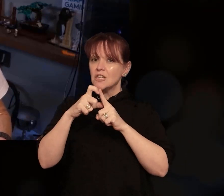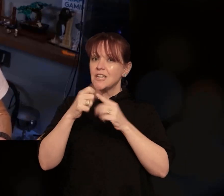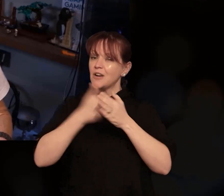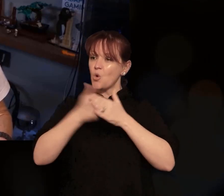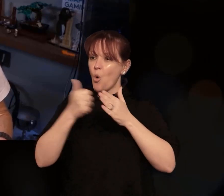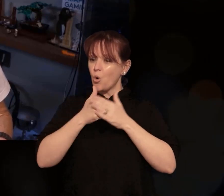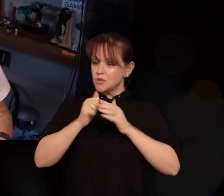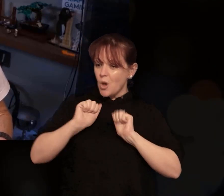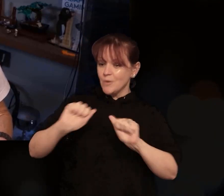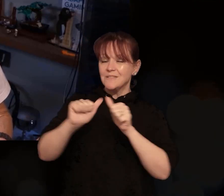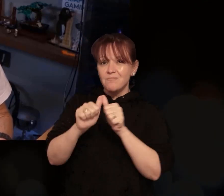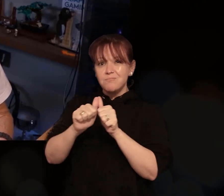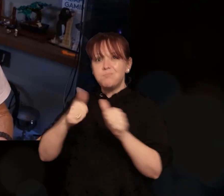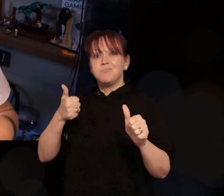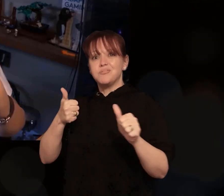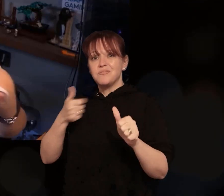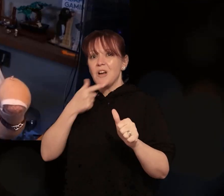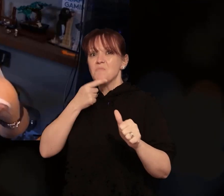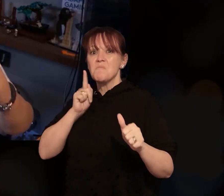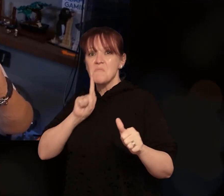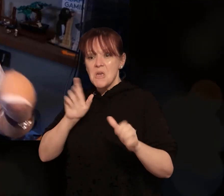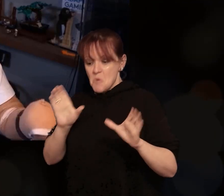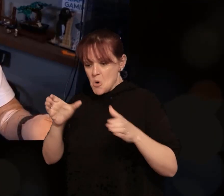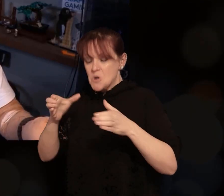who pull it all together, day in and day out.